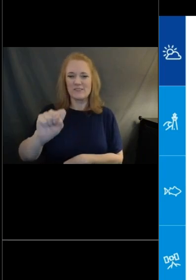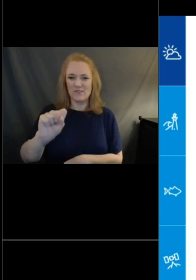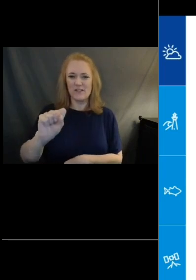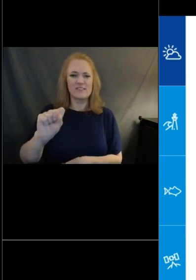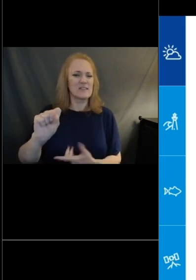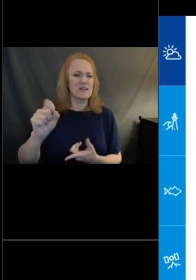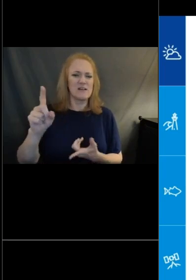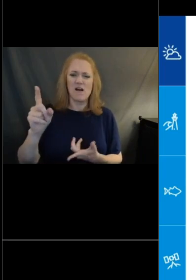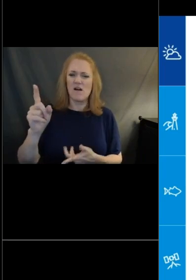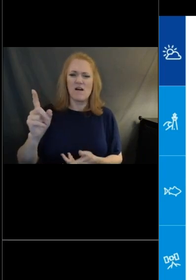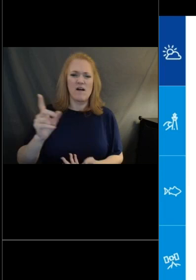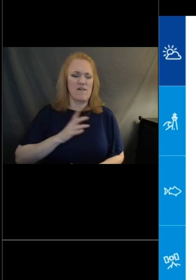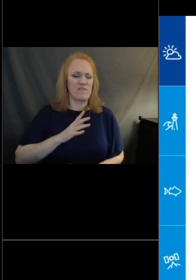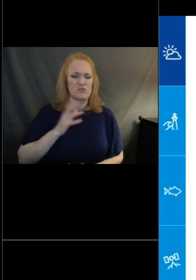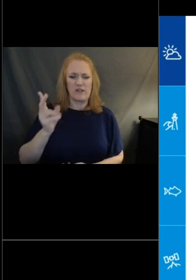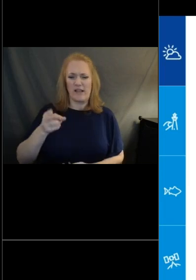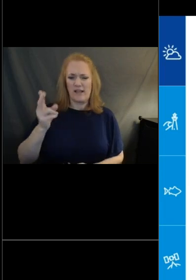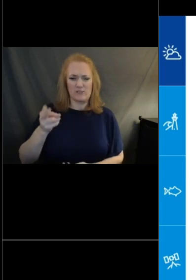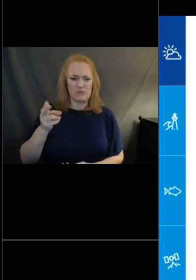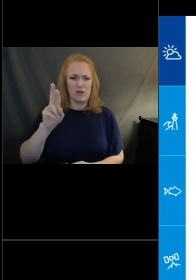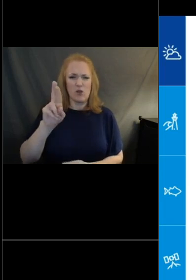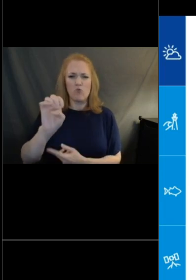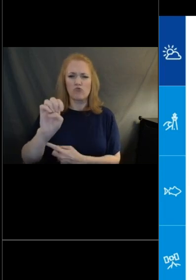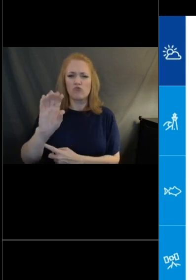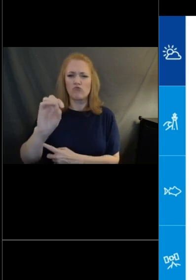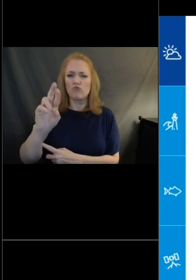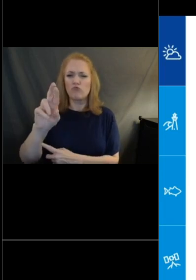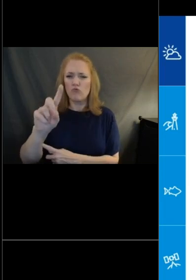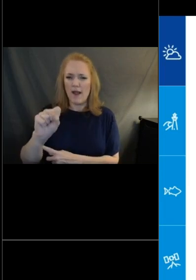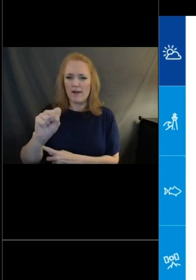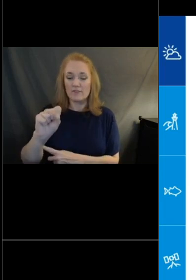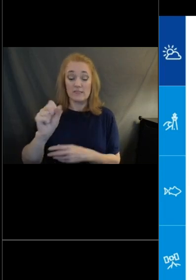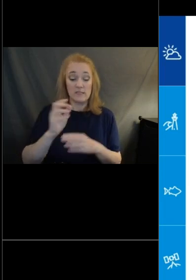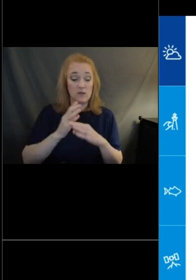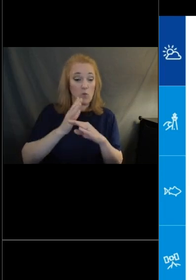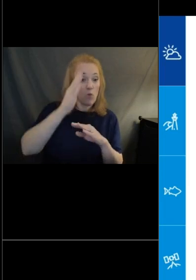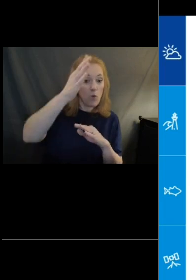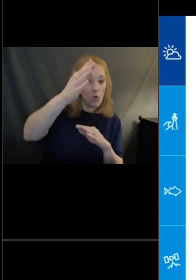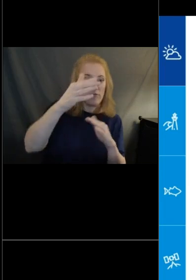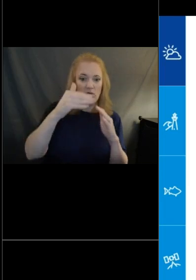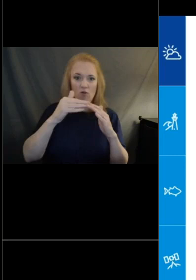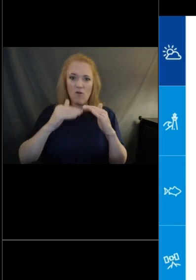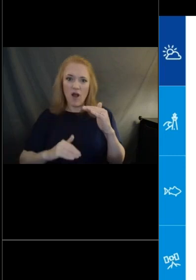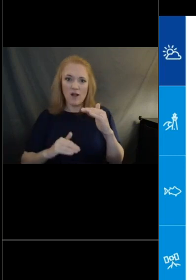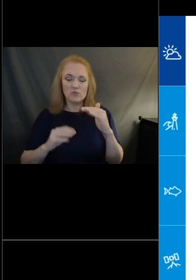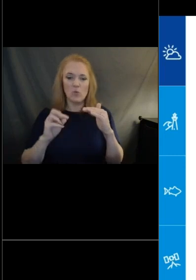that temperature may meet or exceed existing long term records. For whether it's a maximum record,